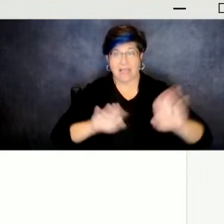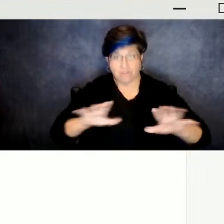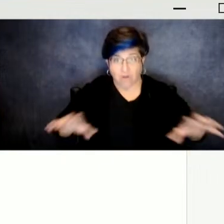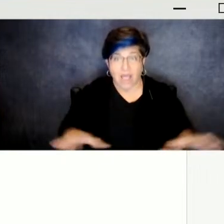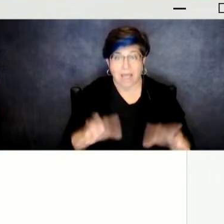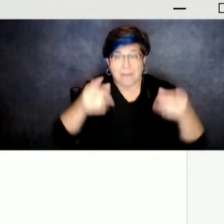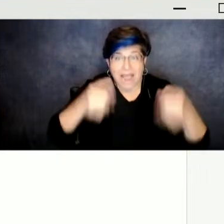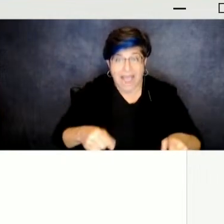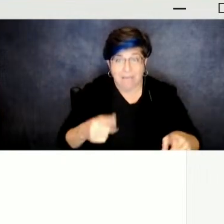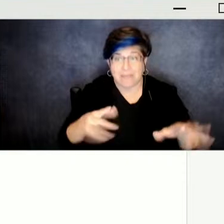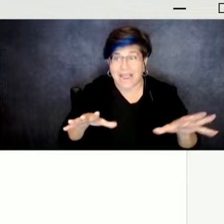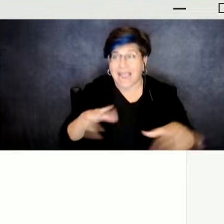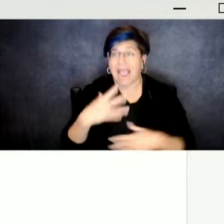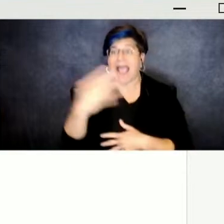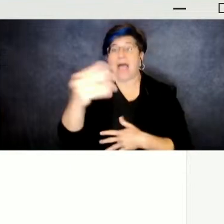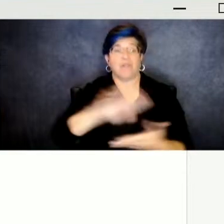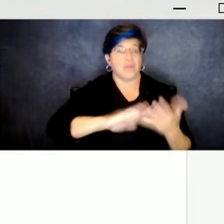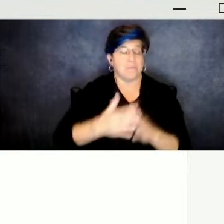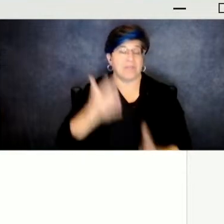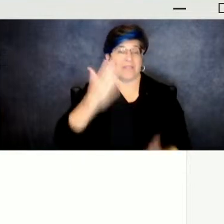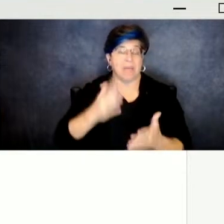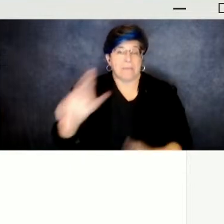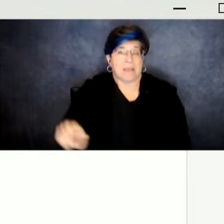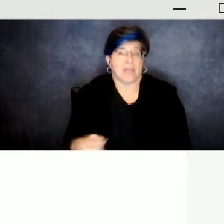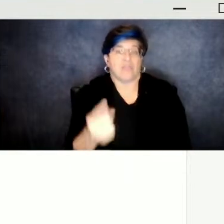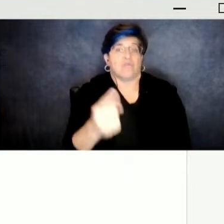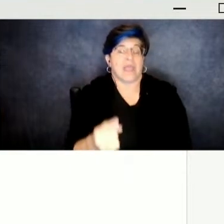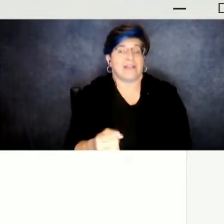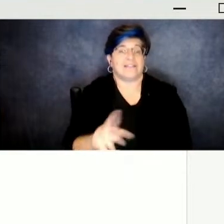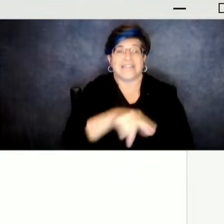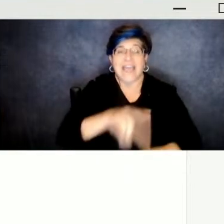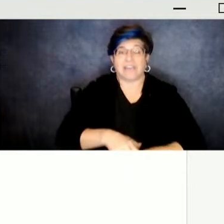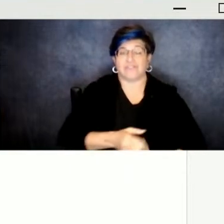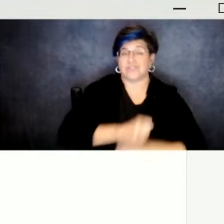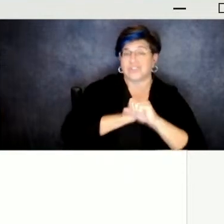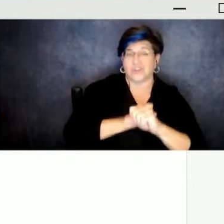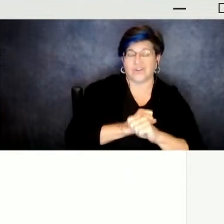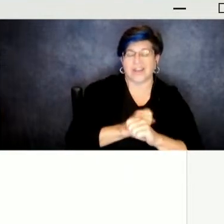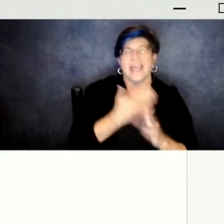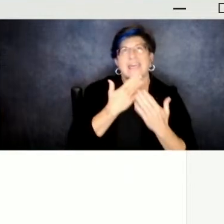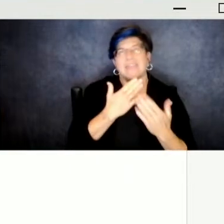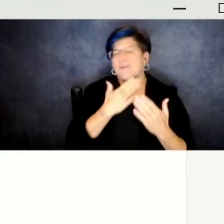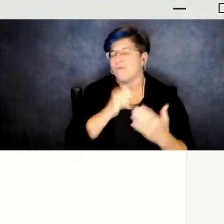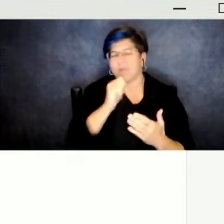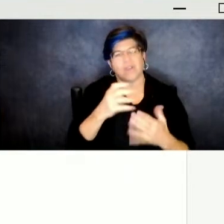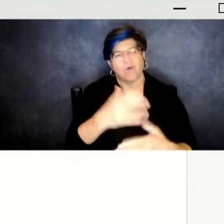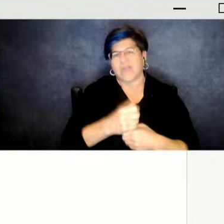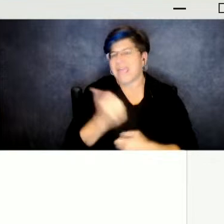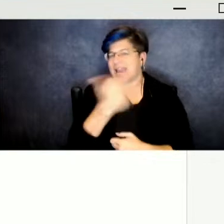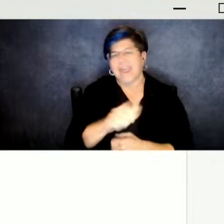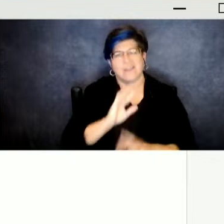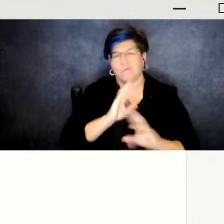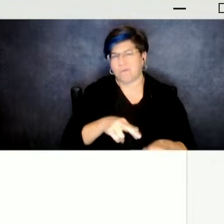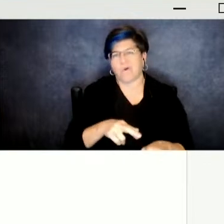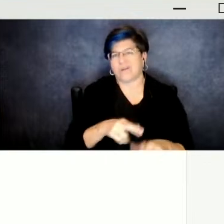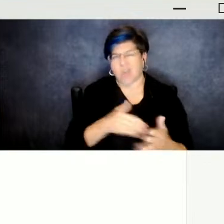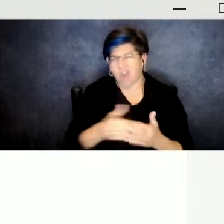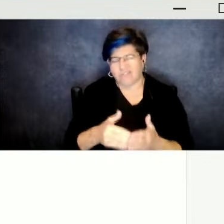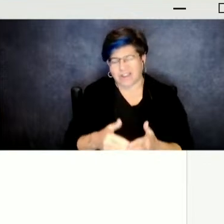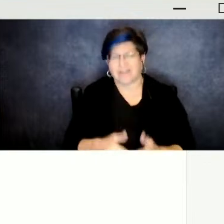HAVE ANY POTENTIAL BIOLOGICAL ACTIVITY HAPPENING IN THE COMMUNITY THAT MIGHT POSE A